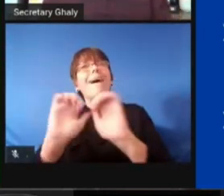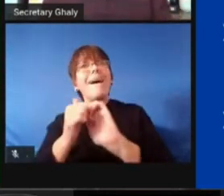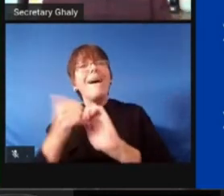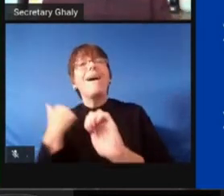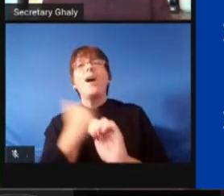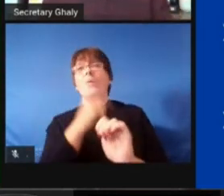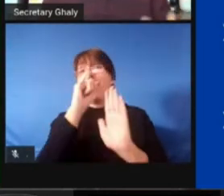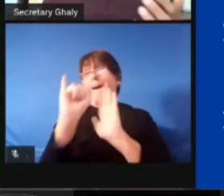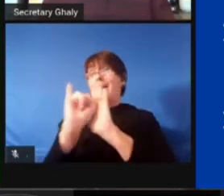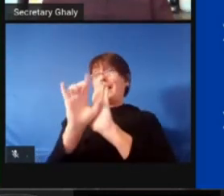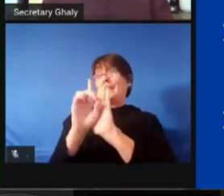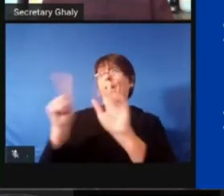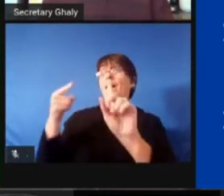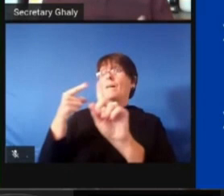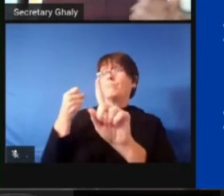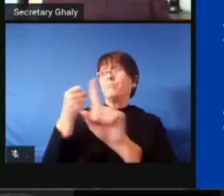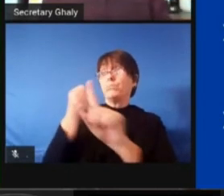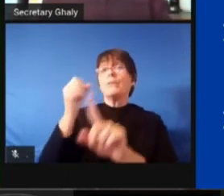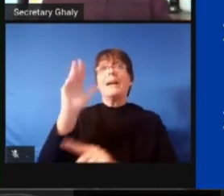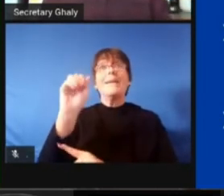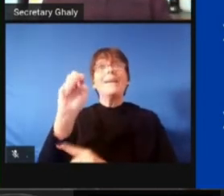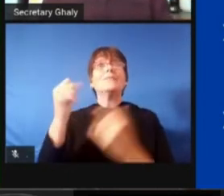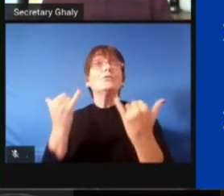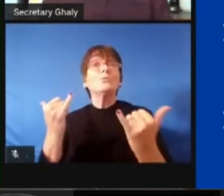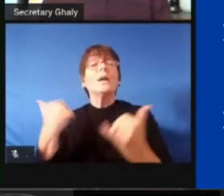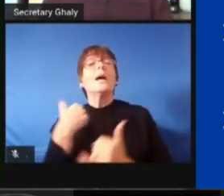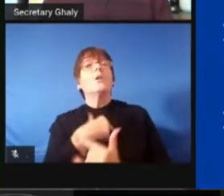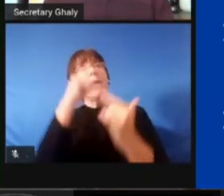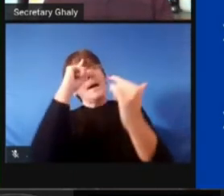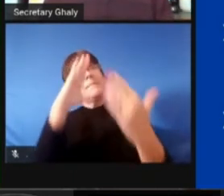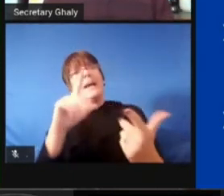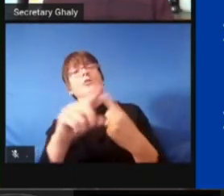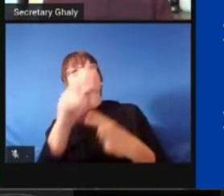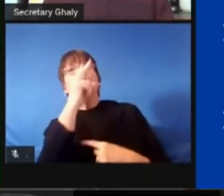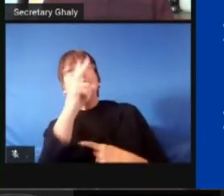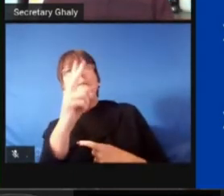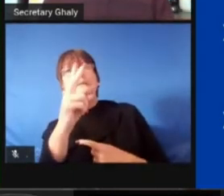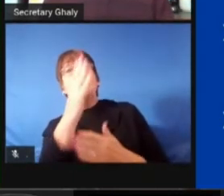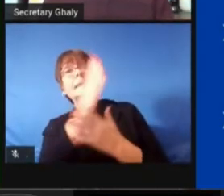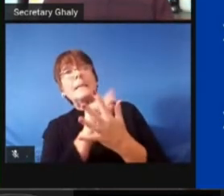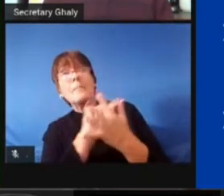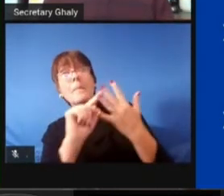FOR THE FIRST TIME, THE TREND WE HAVE SEEN AS WE CONTINUE TO LEARN ABOUT COVID TRANSMISSION